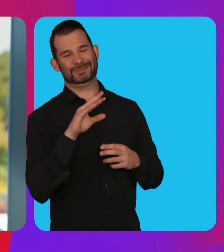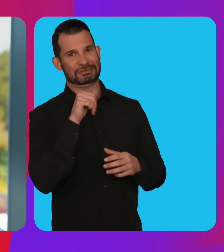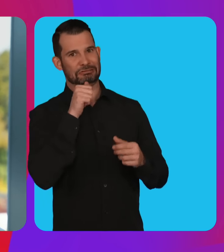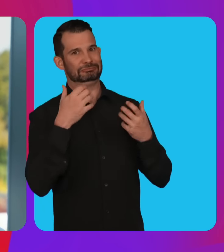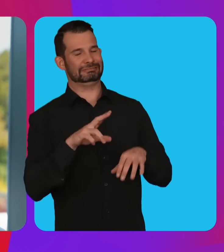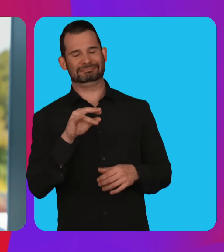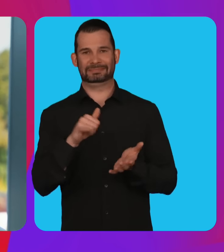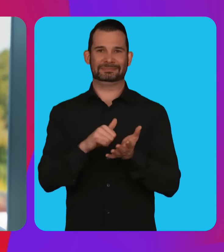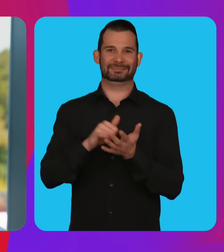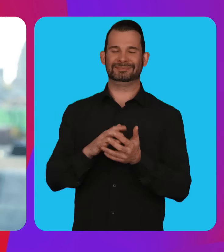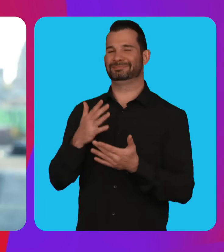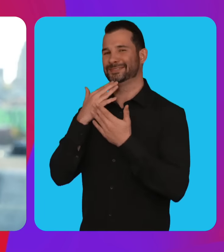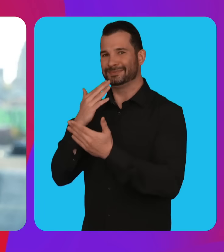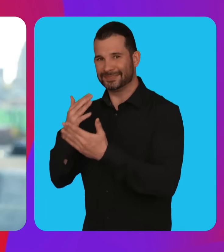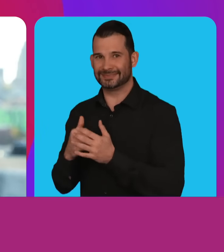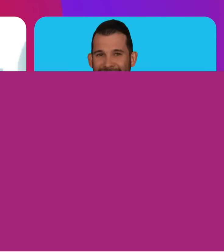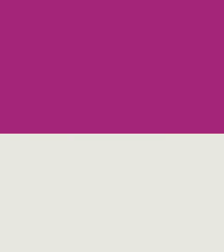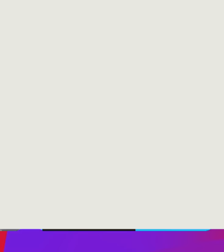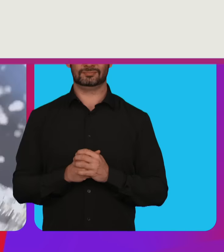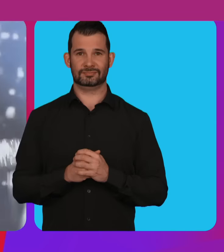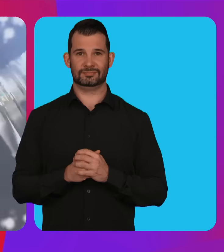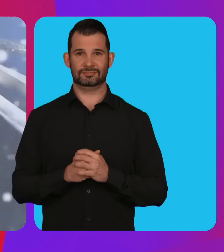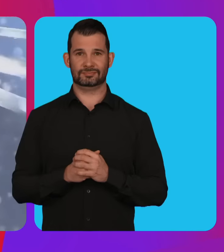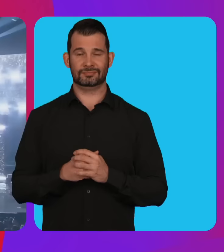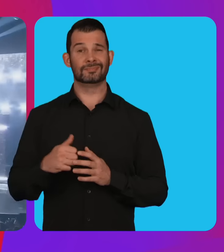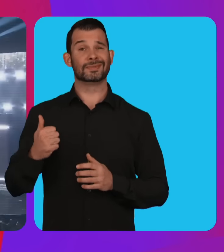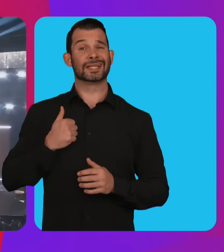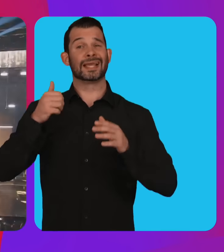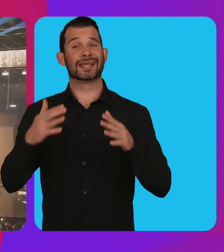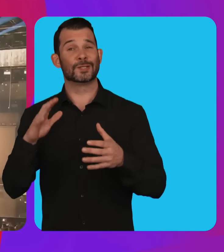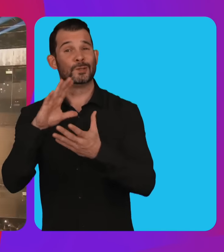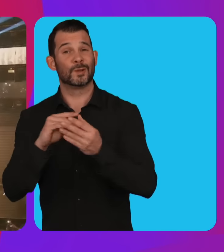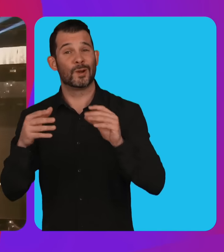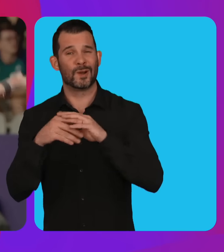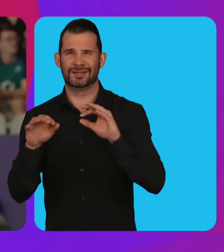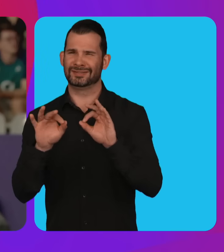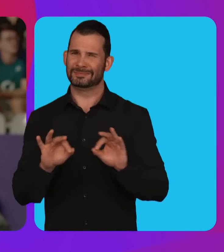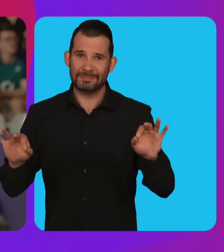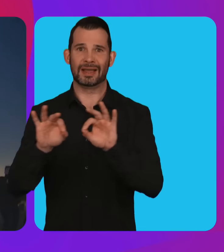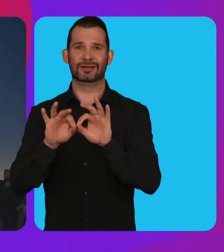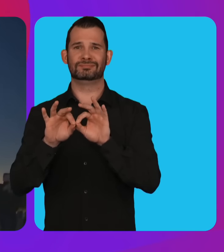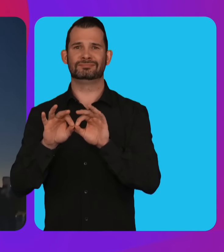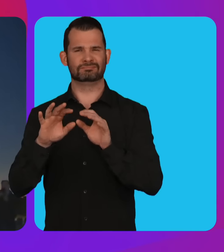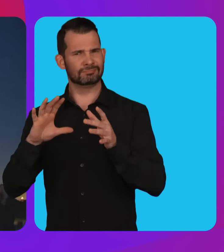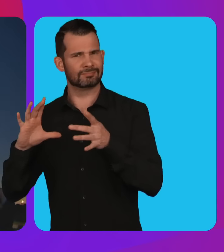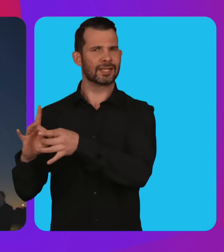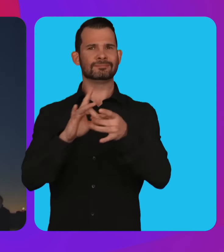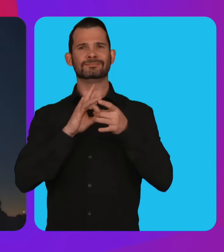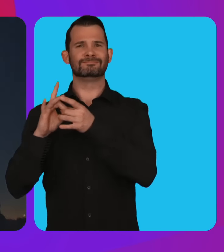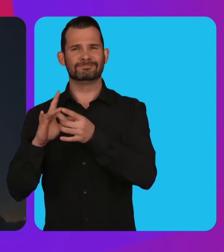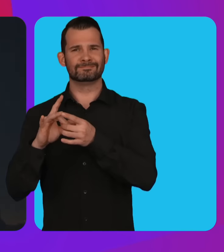[Interpreter 3] It's such a pleasure. [Narrator] Canadian stories matter. They connect us. They inform us.